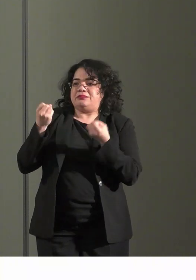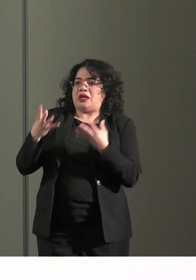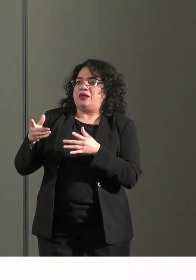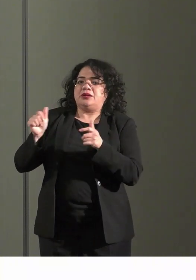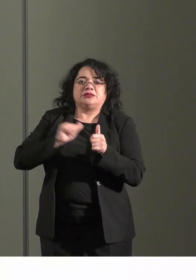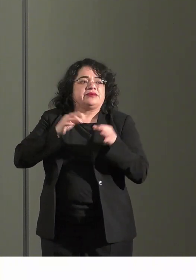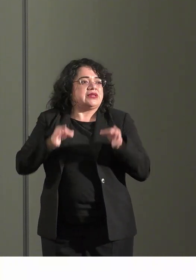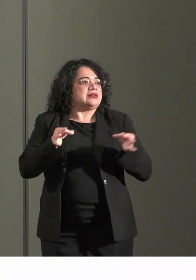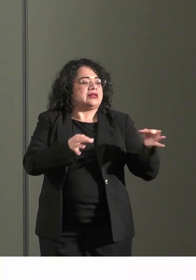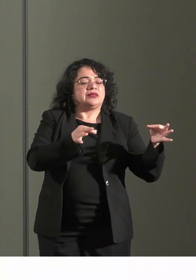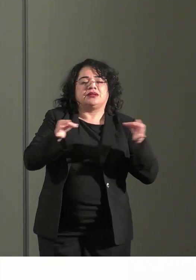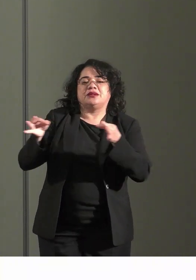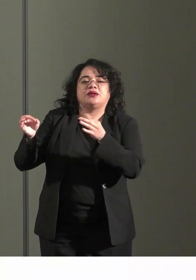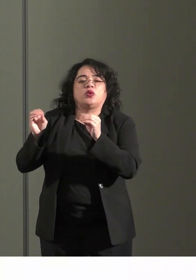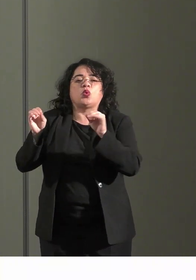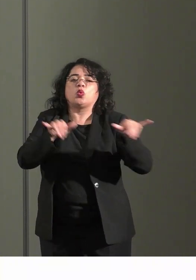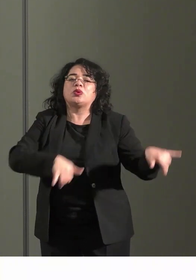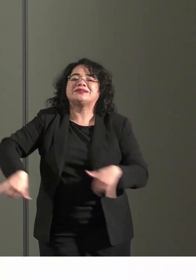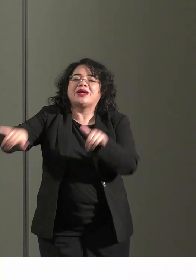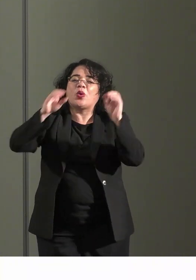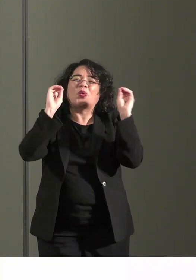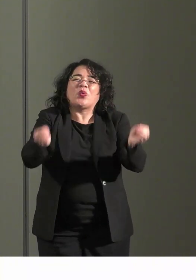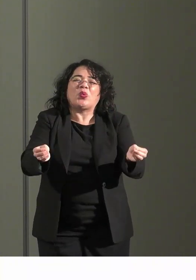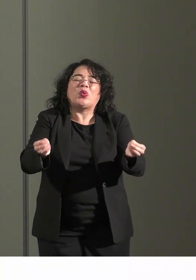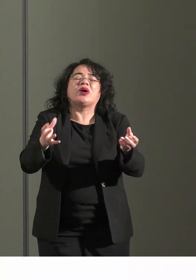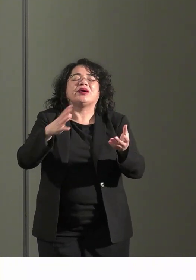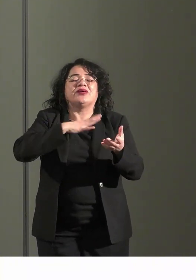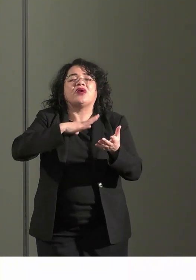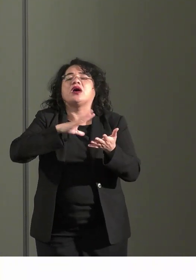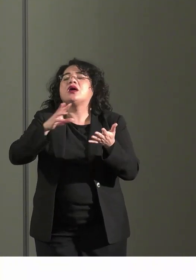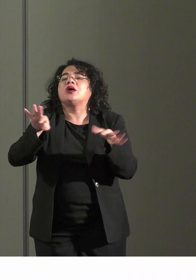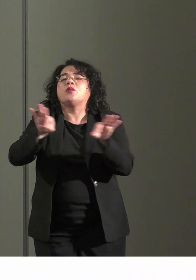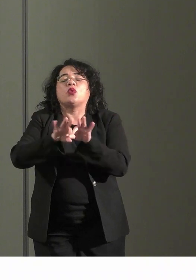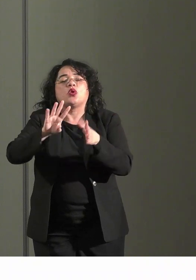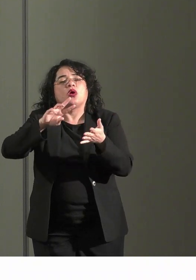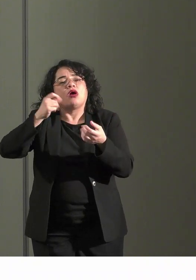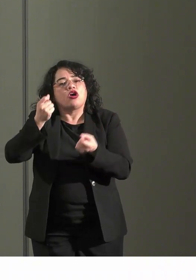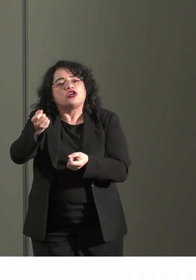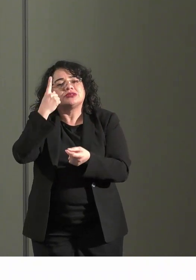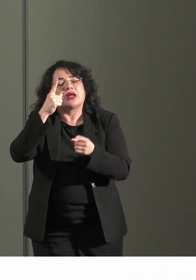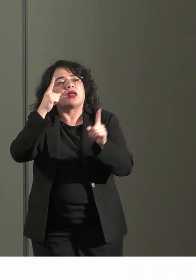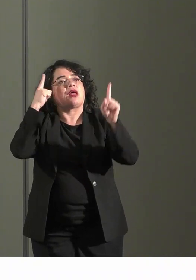a stand standards that allows the understanding of objective you could come back with a solution.